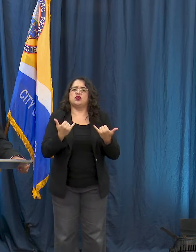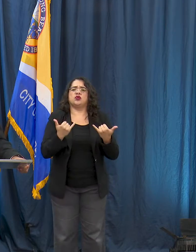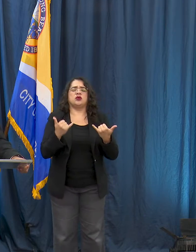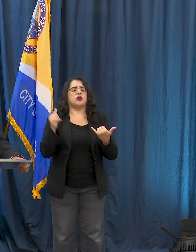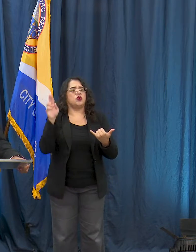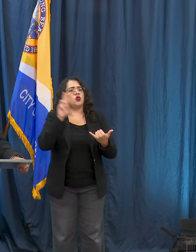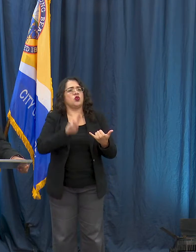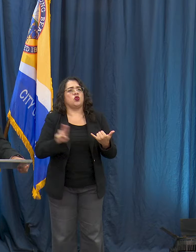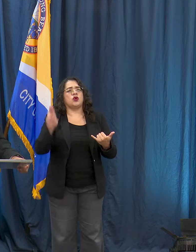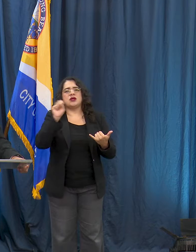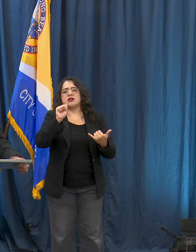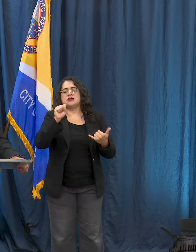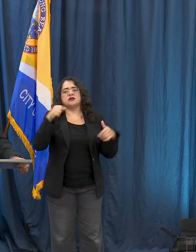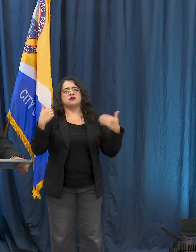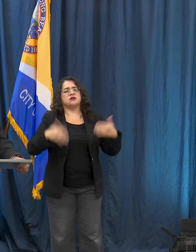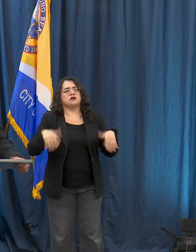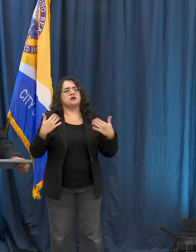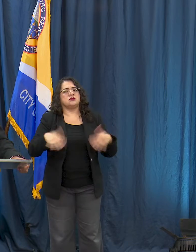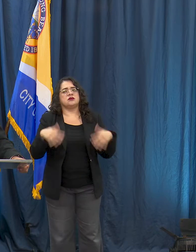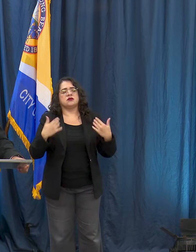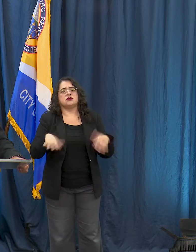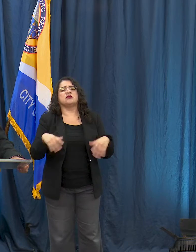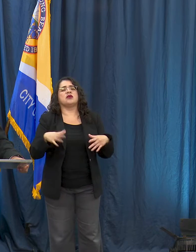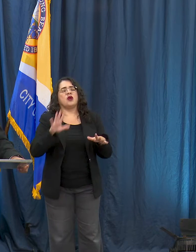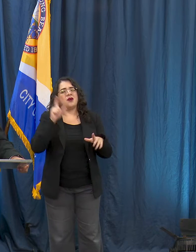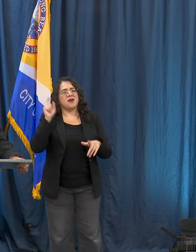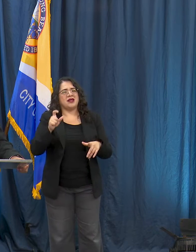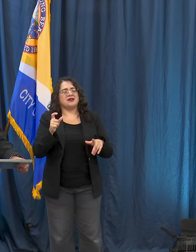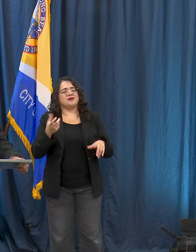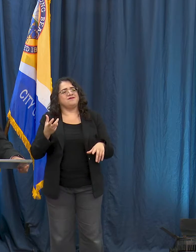We must invest in these businesses. If you are an